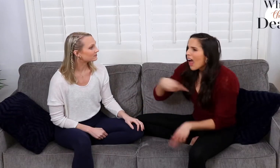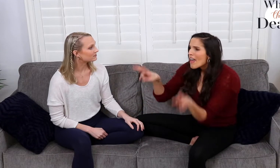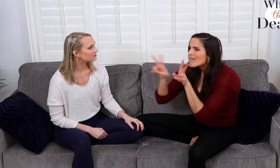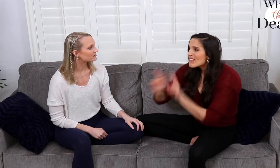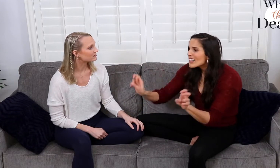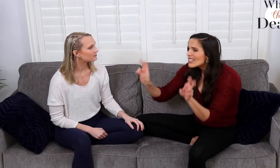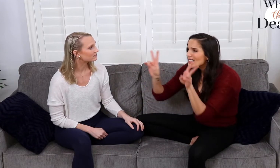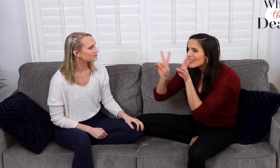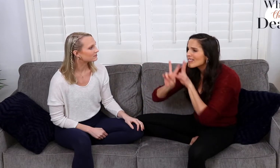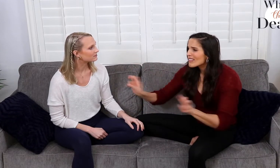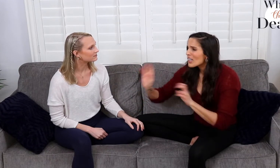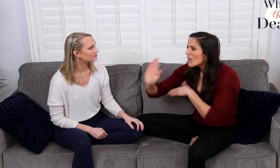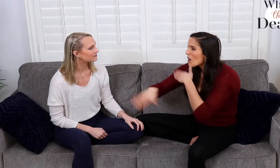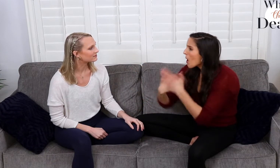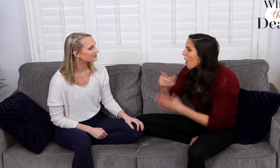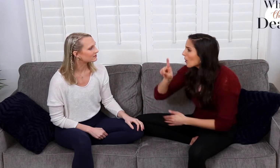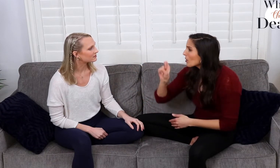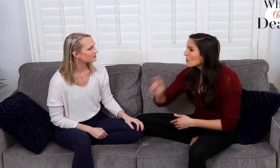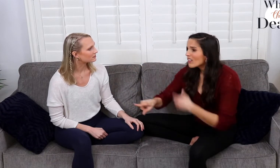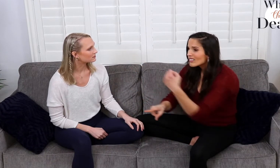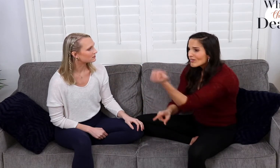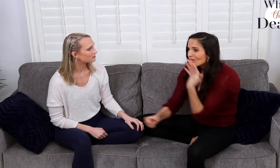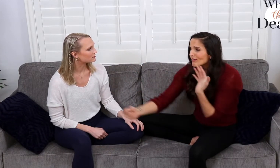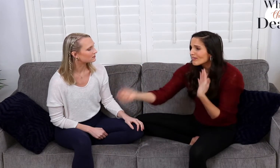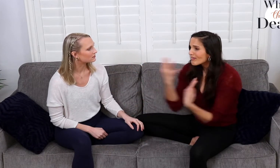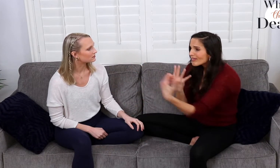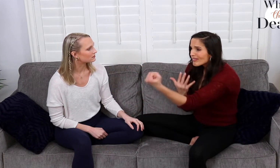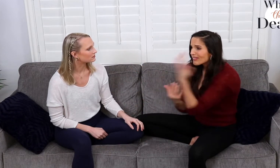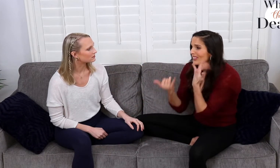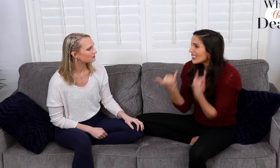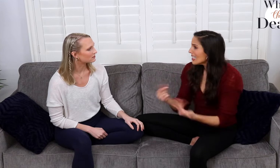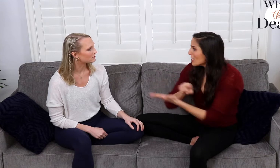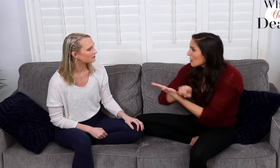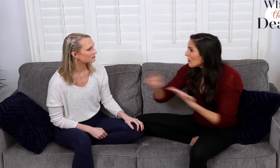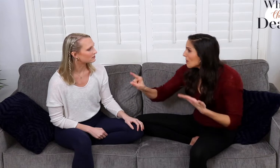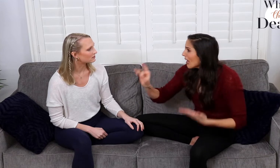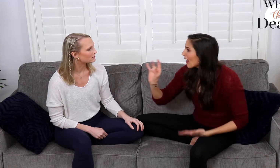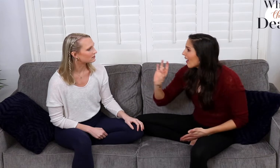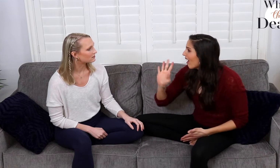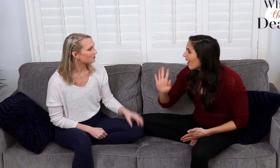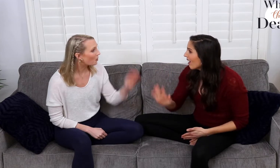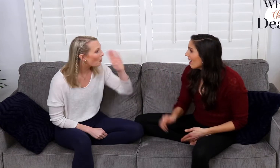I VeeVee all question submit, submit, submit now week, finger flick